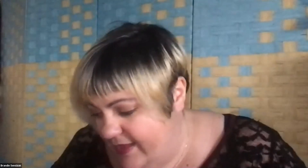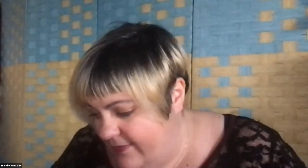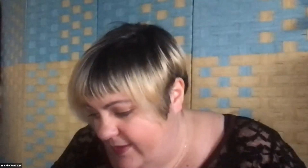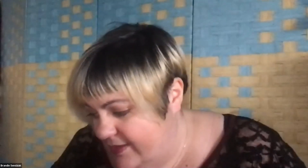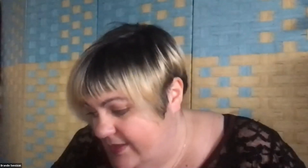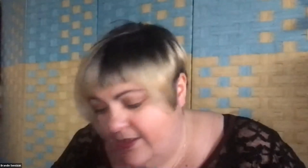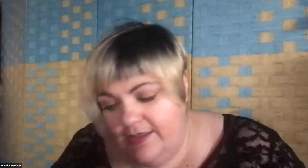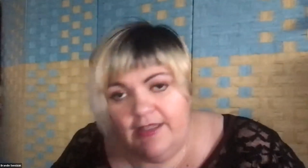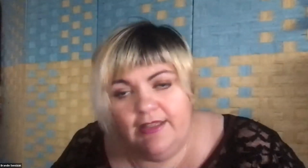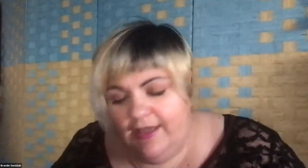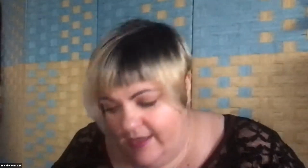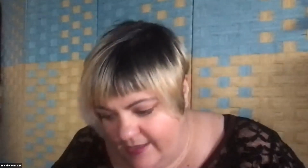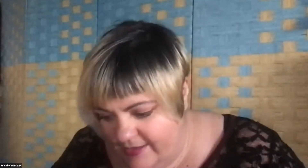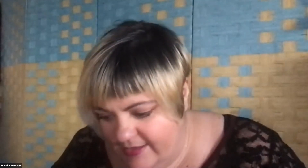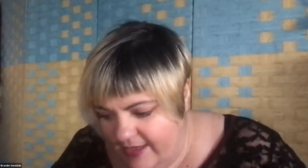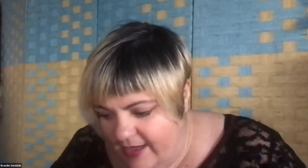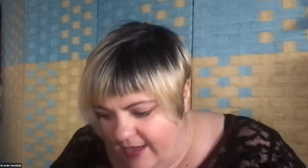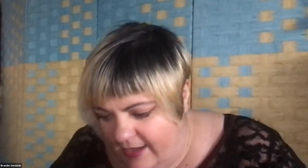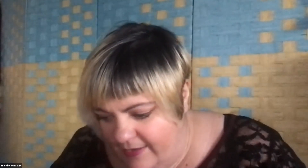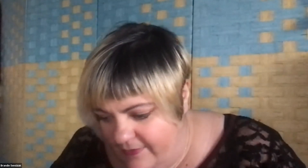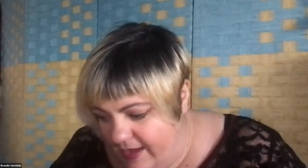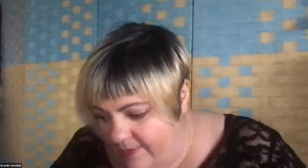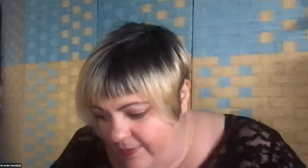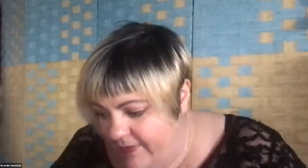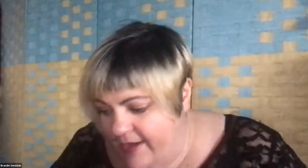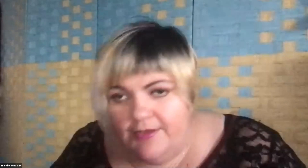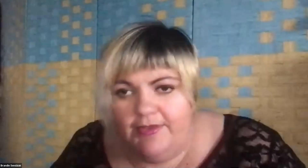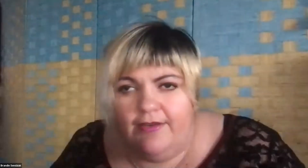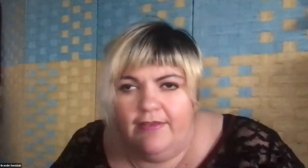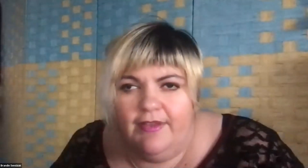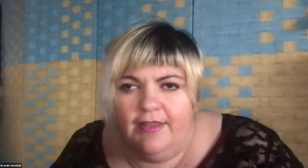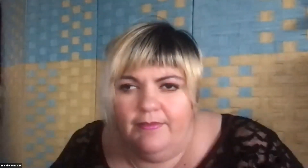is just another way of rationing care. It is